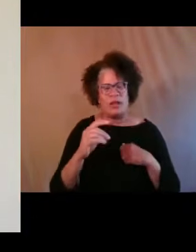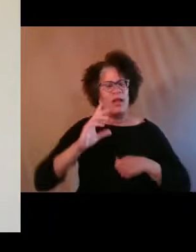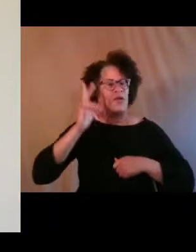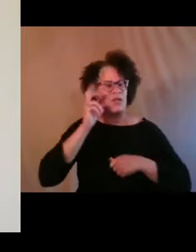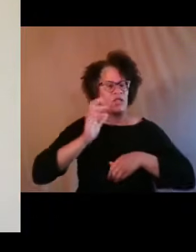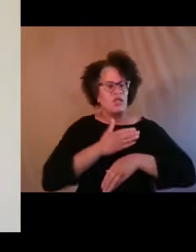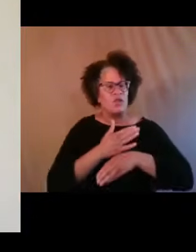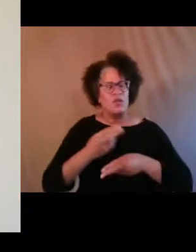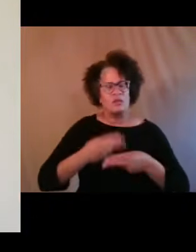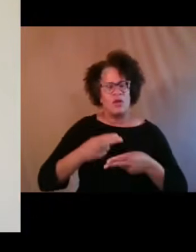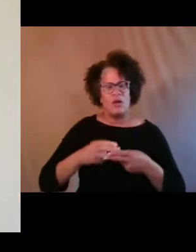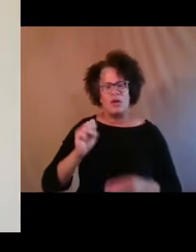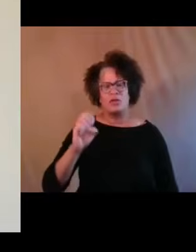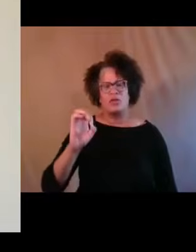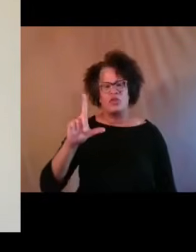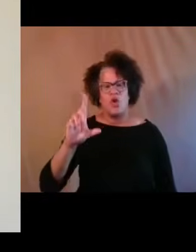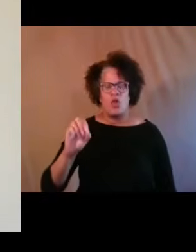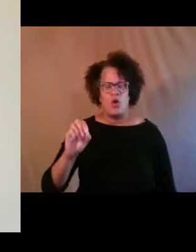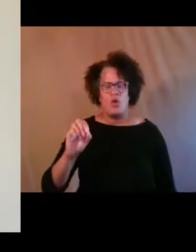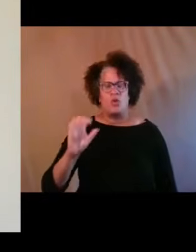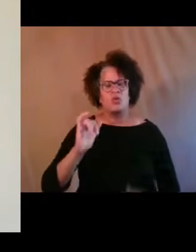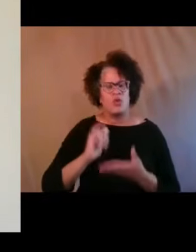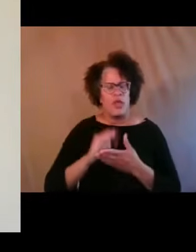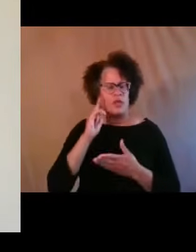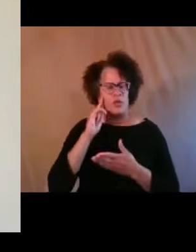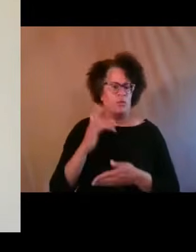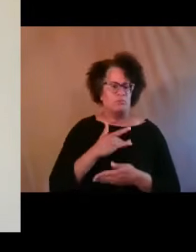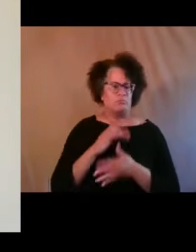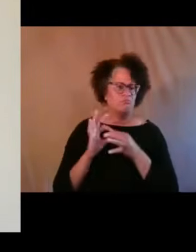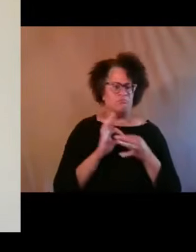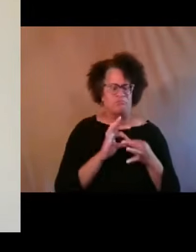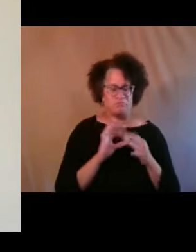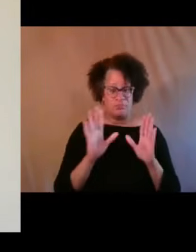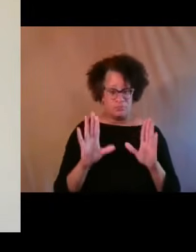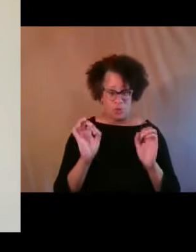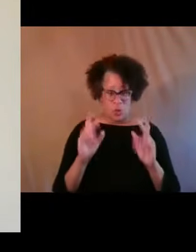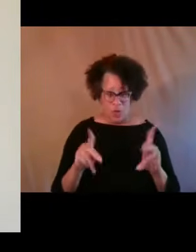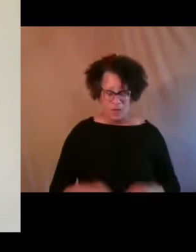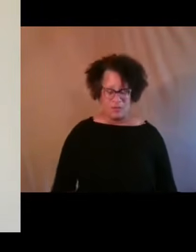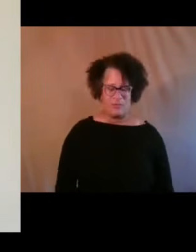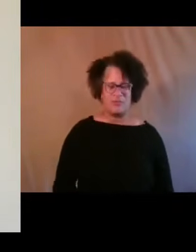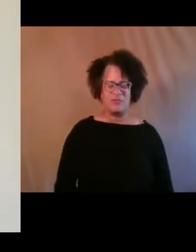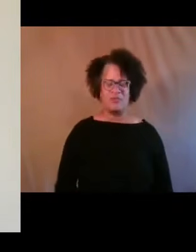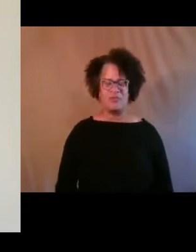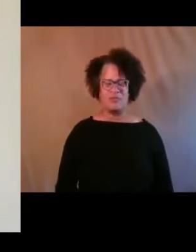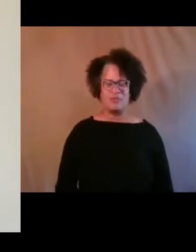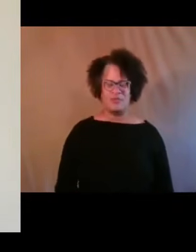and this poem kind of came to me. Okay. "Solo".